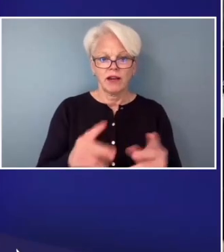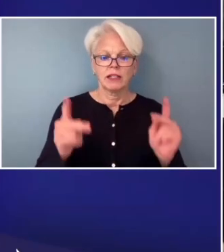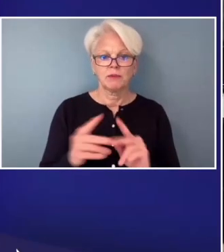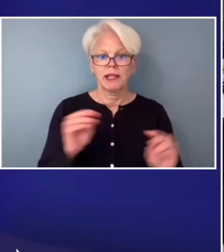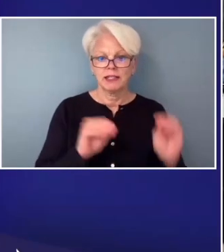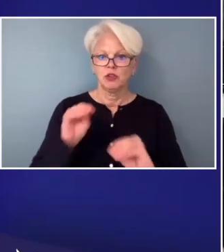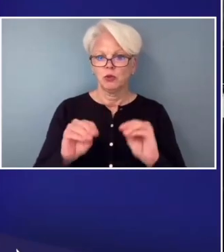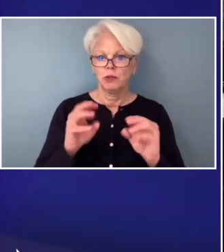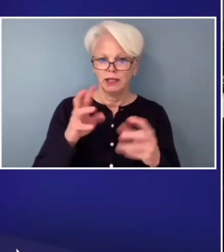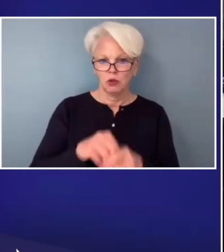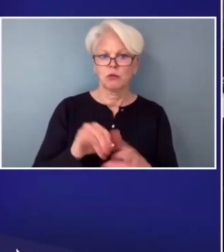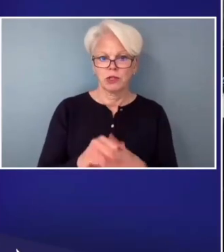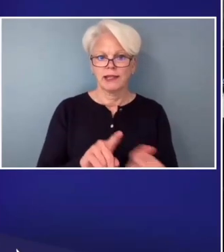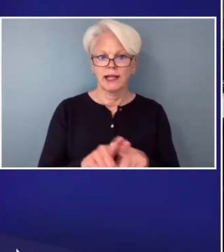Oh, sorry, one more.